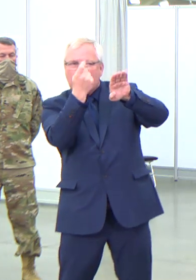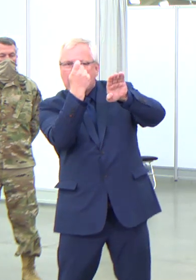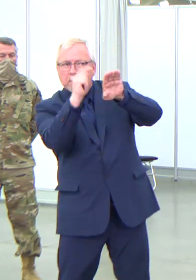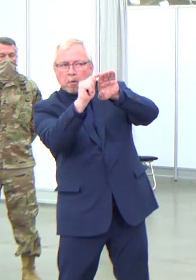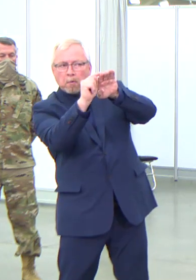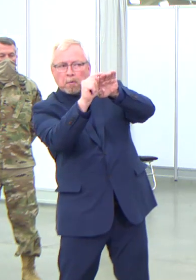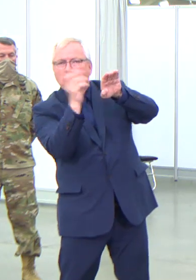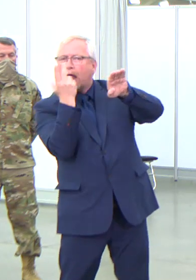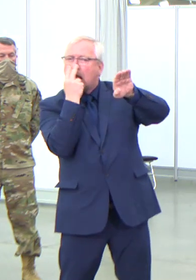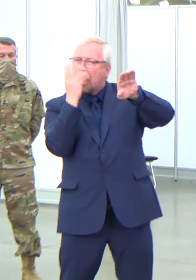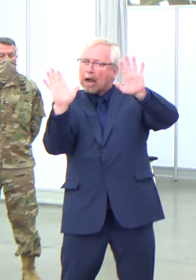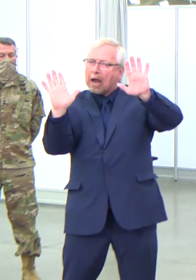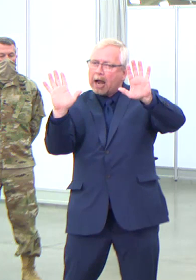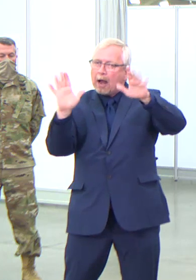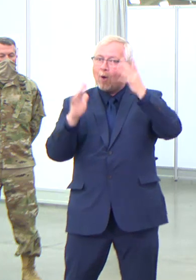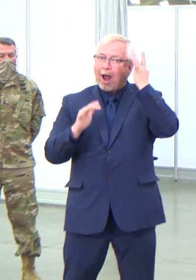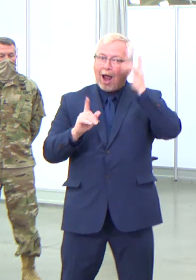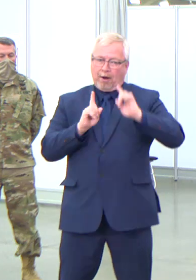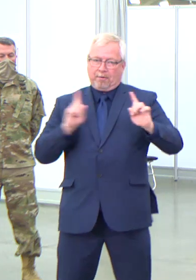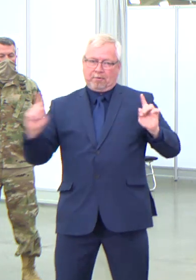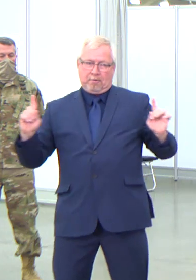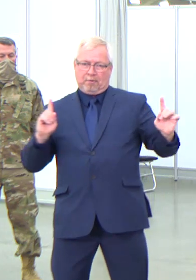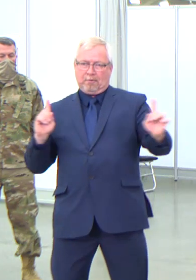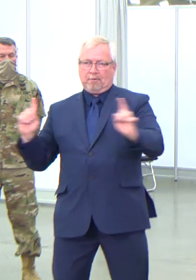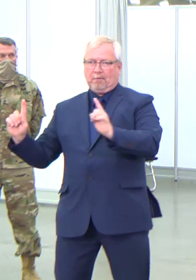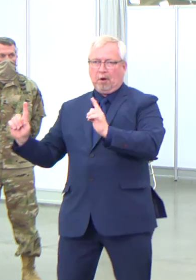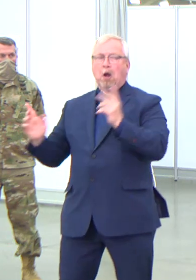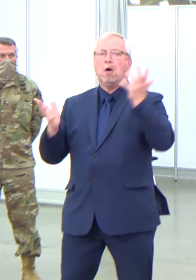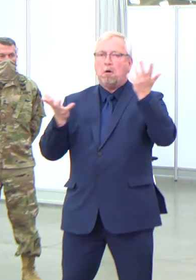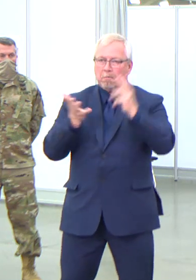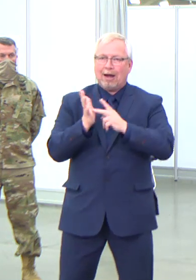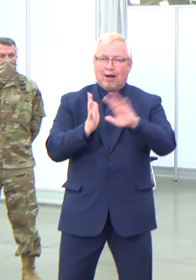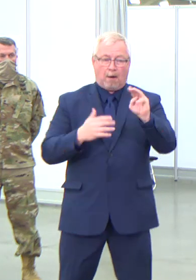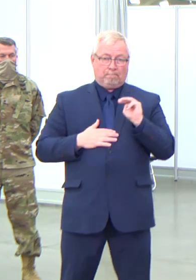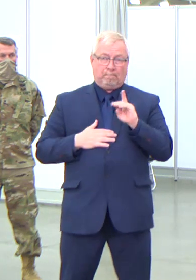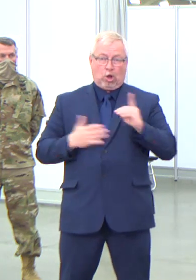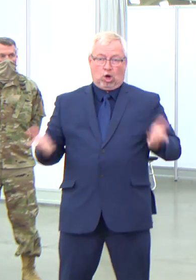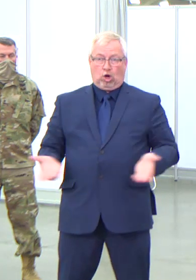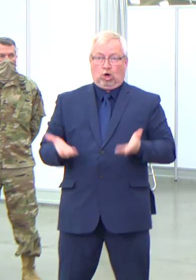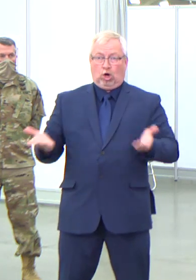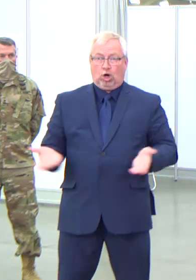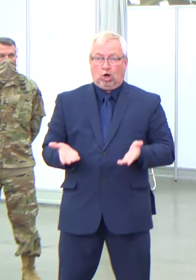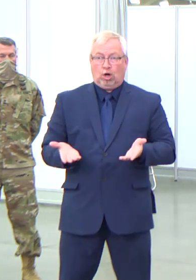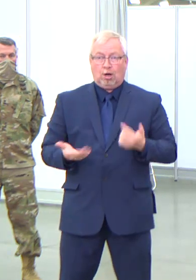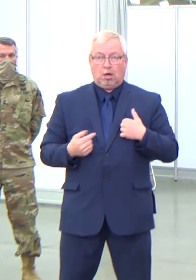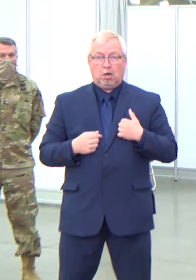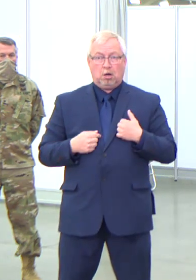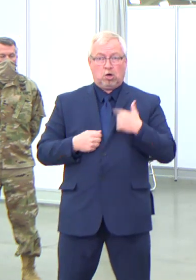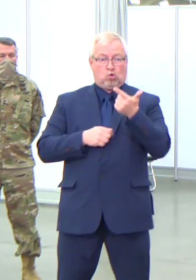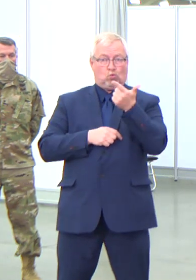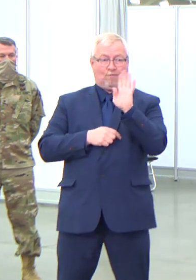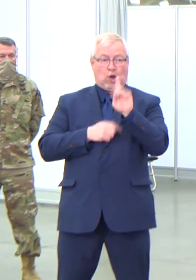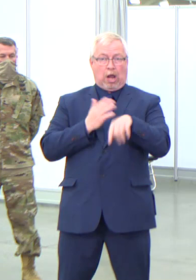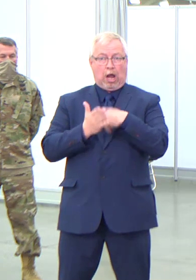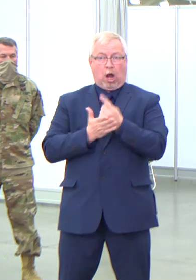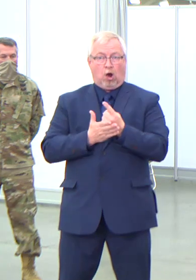to say, but it may be a trend, again, driven by social distancing. In Maryland in the last 24 hours, we'll hear more about this in a moment, we have seen lower